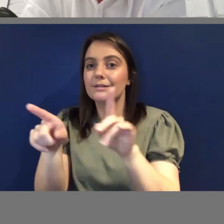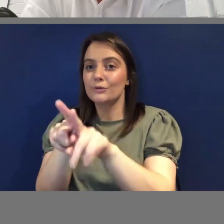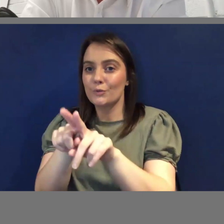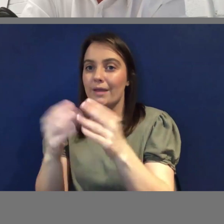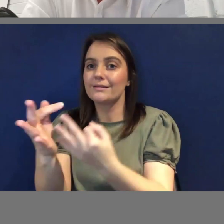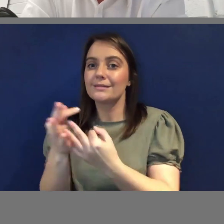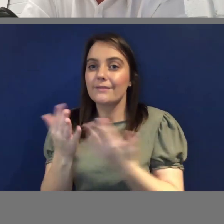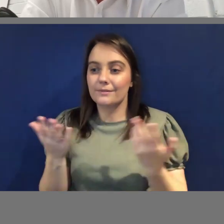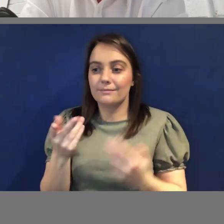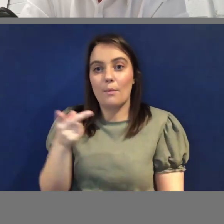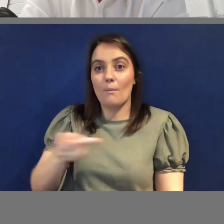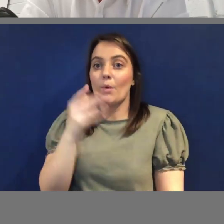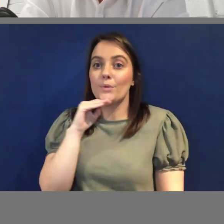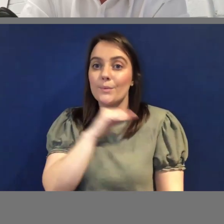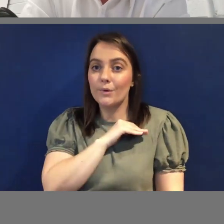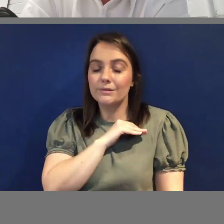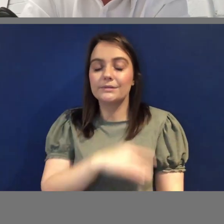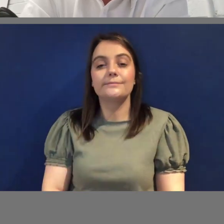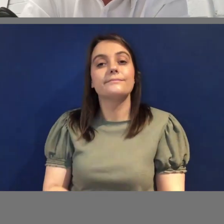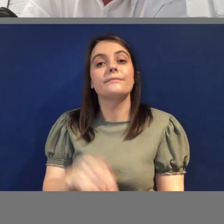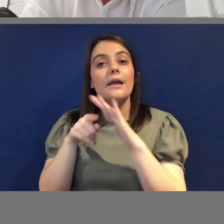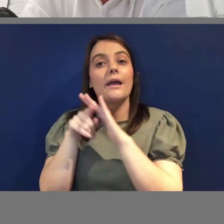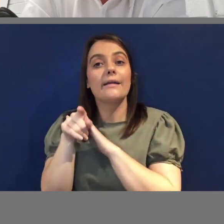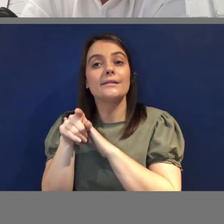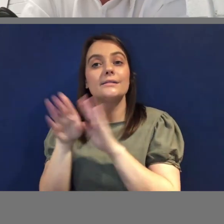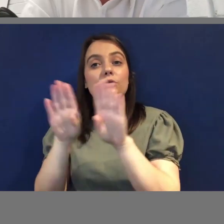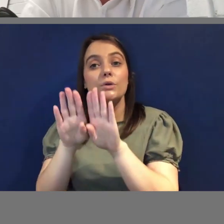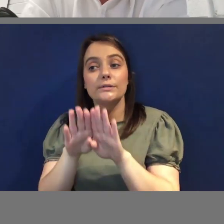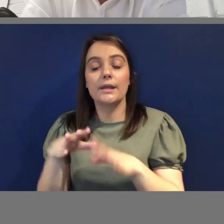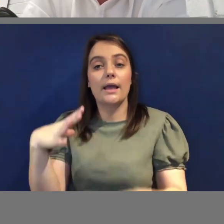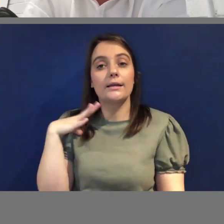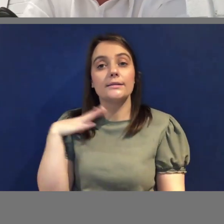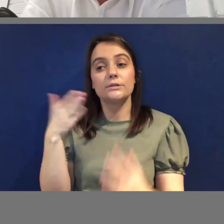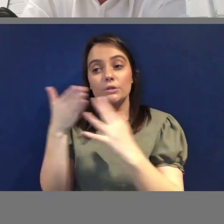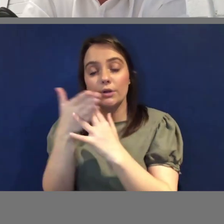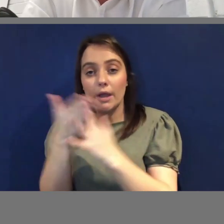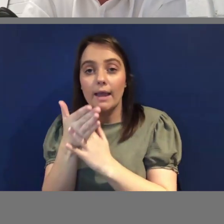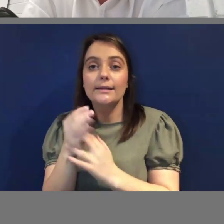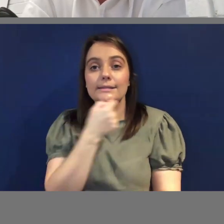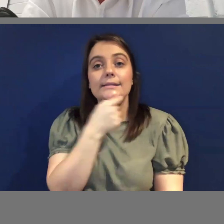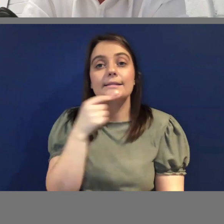equally is important so exit doors convenient to access and use facilitate safe evacuation for all